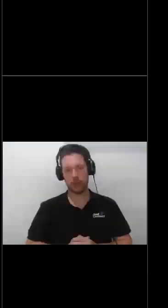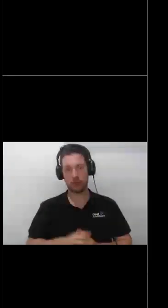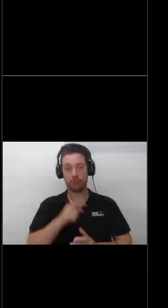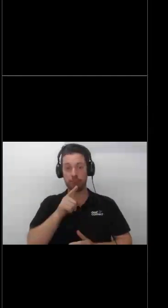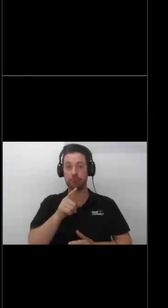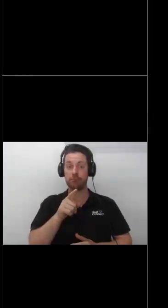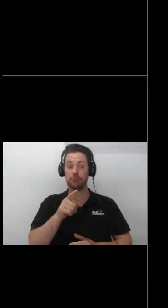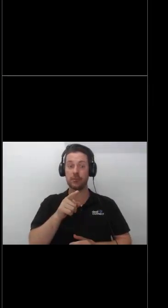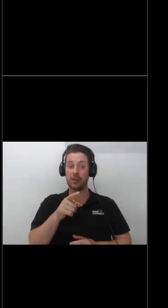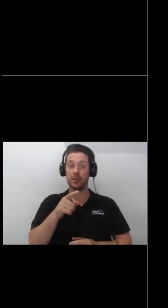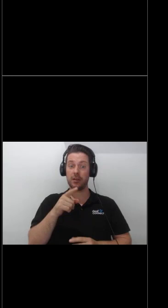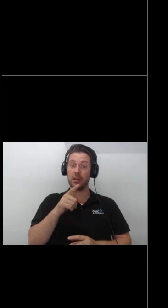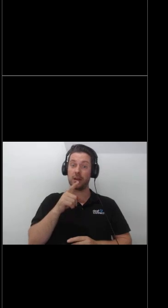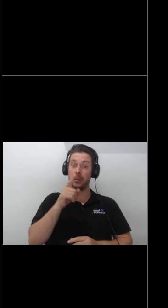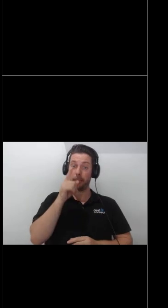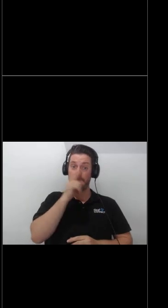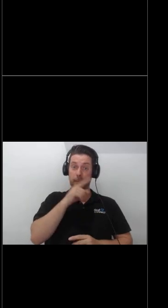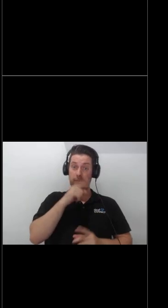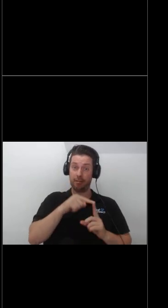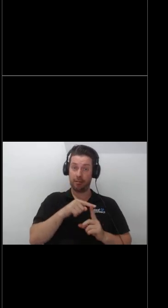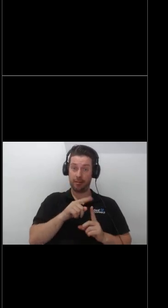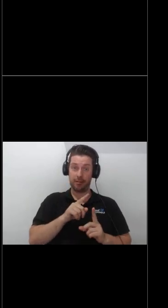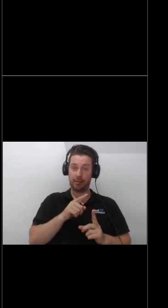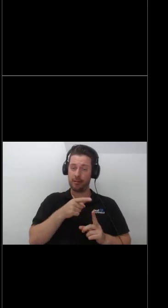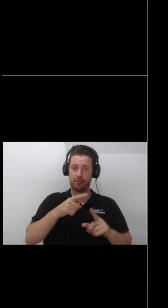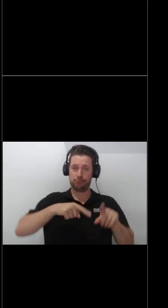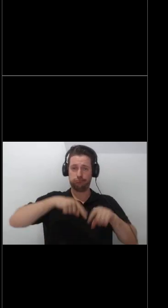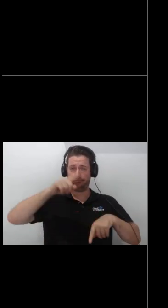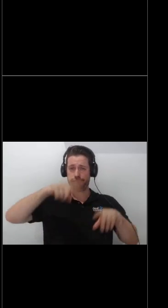backgrounds with various varying degrees of disability,